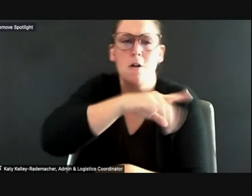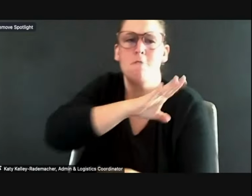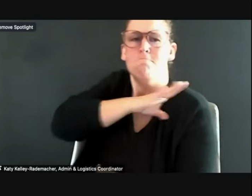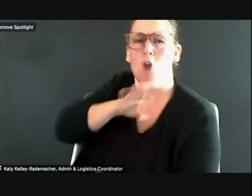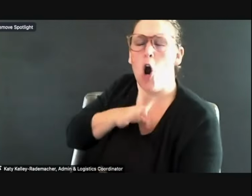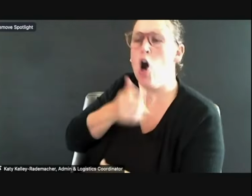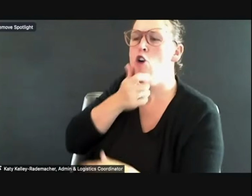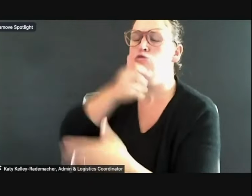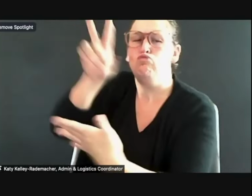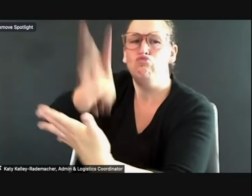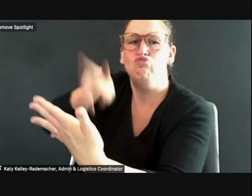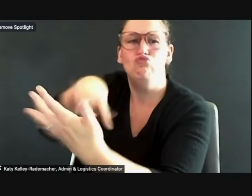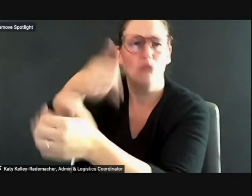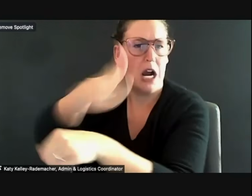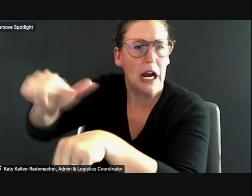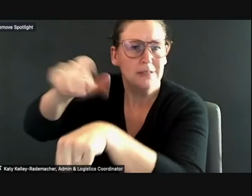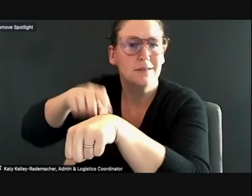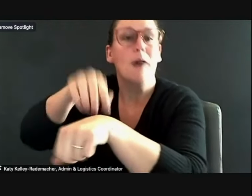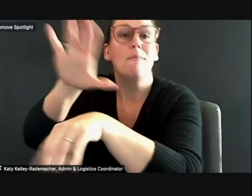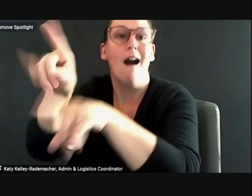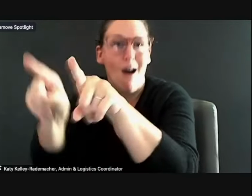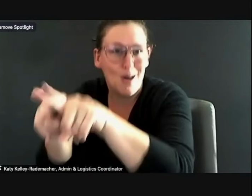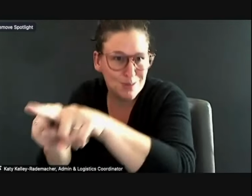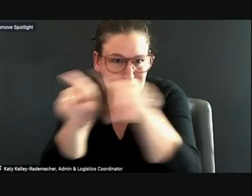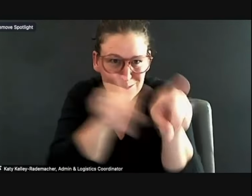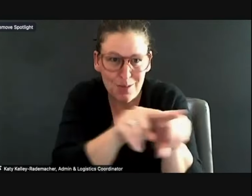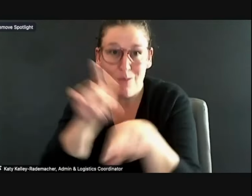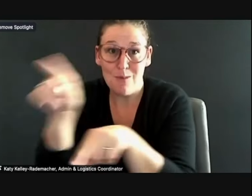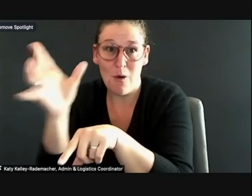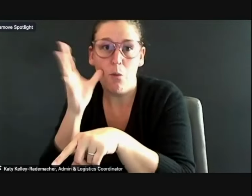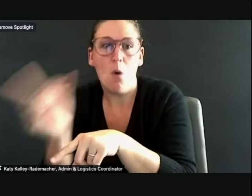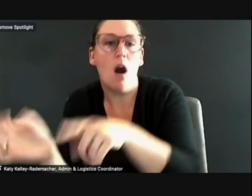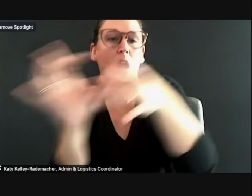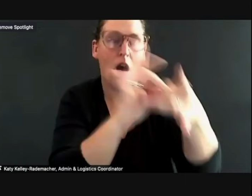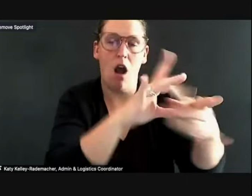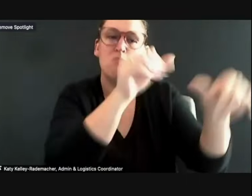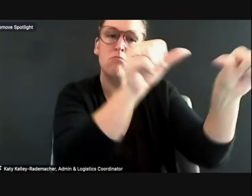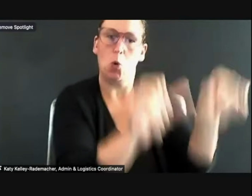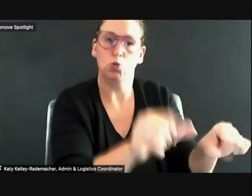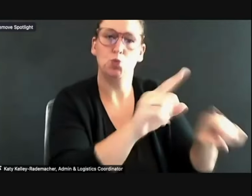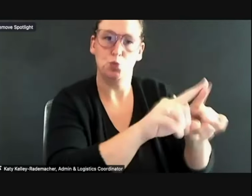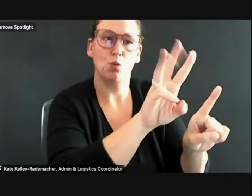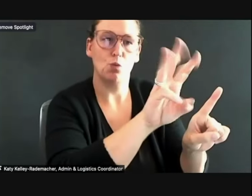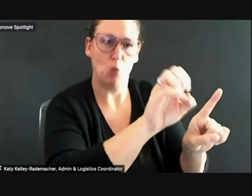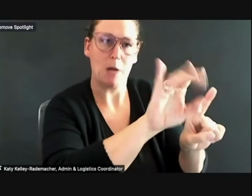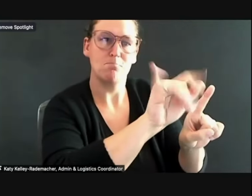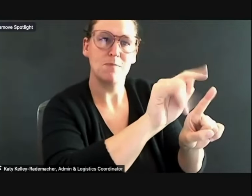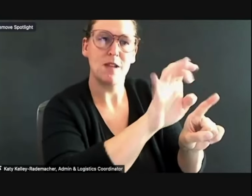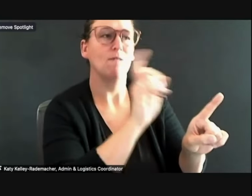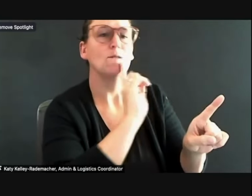The board can find the information there at any time. We will also post the reports on the website for the